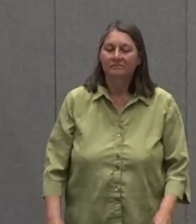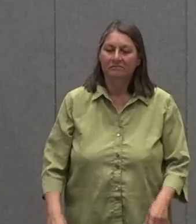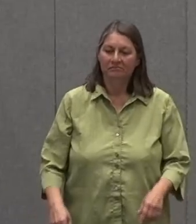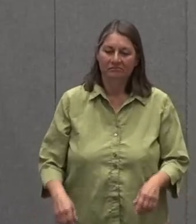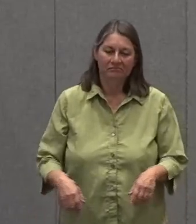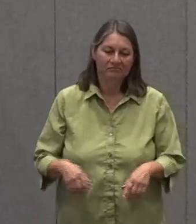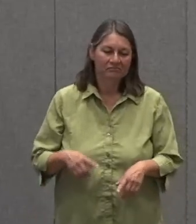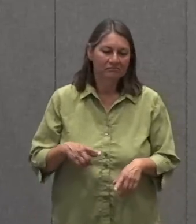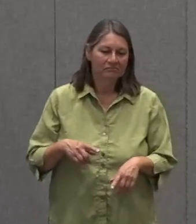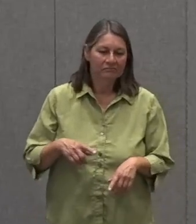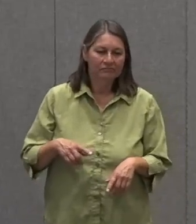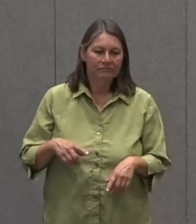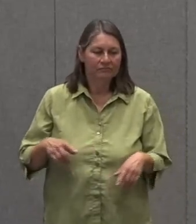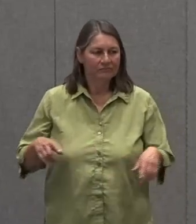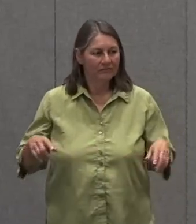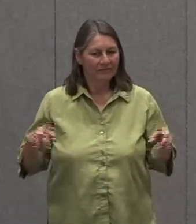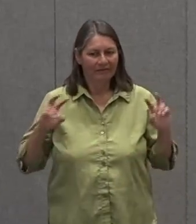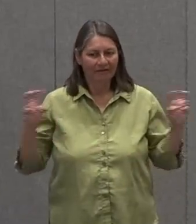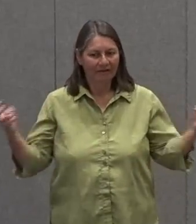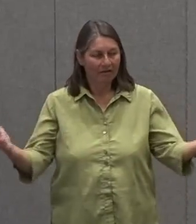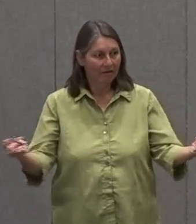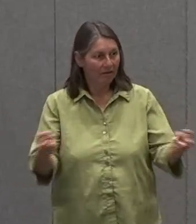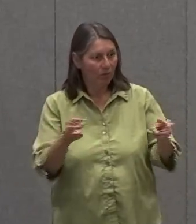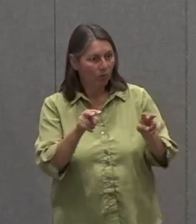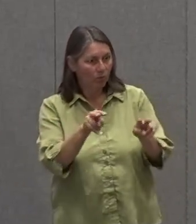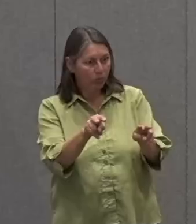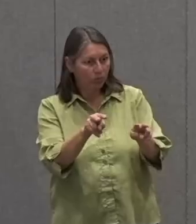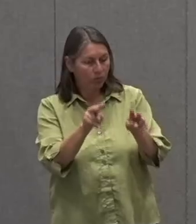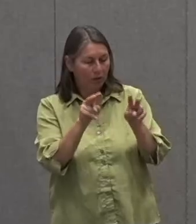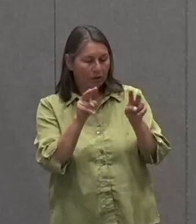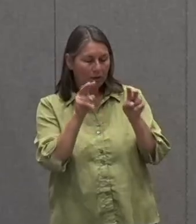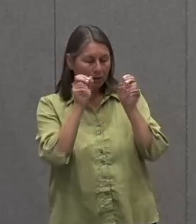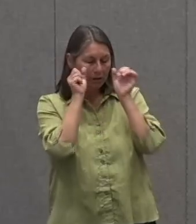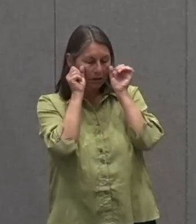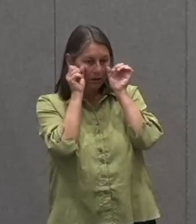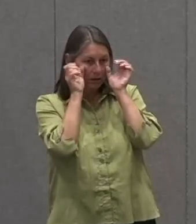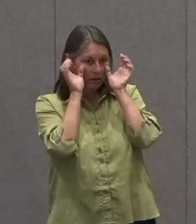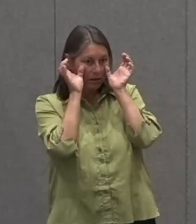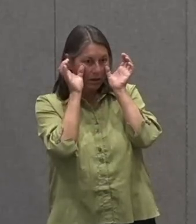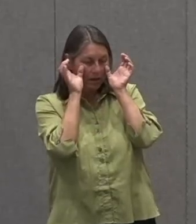And as the other animals looked in awe, the lion twirled his mane around the spear,